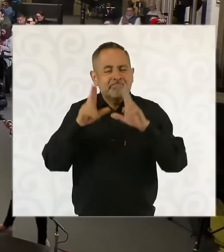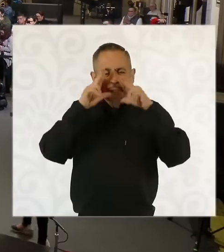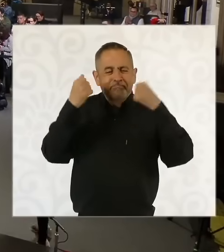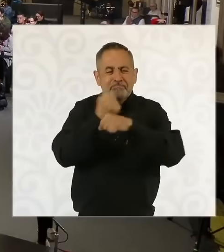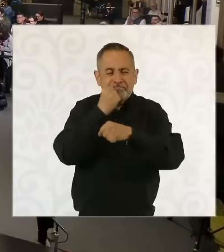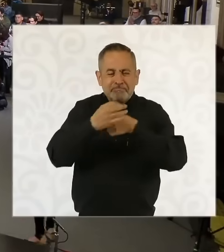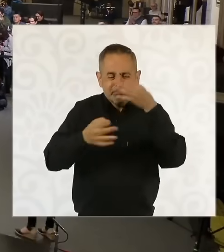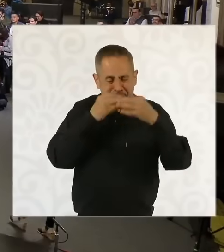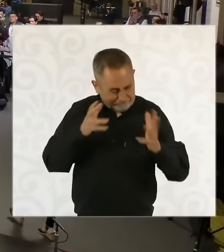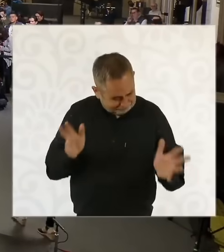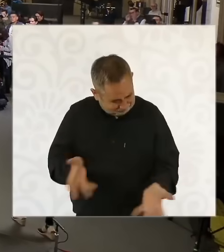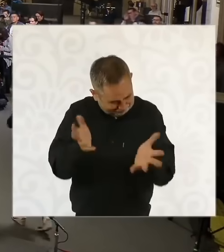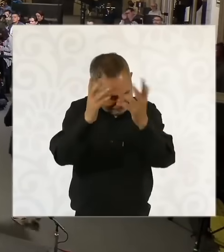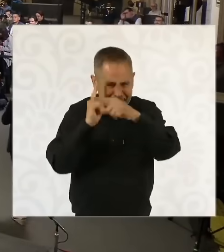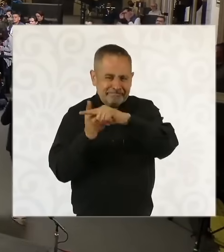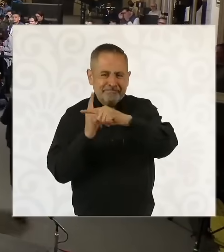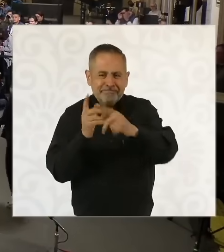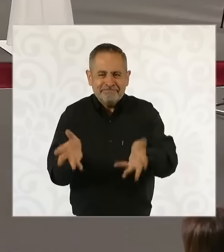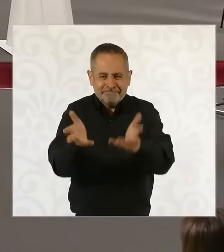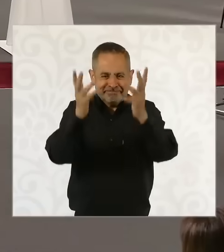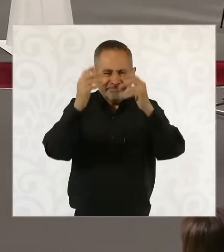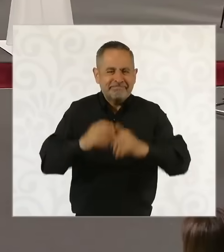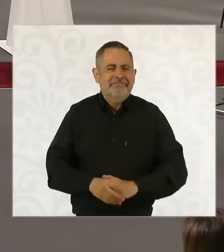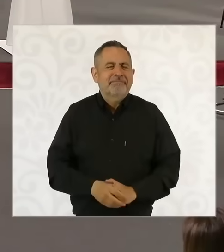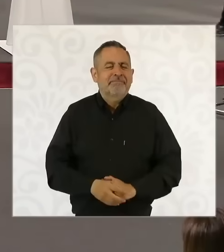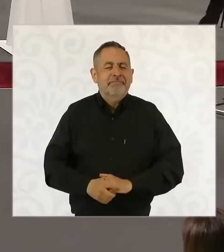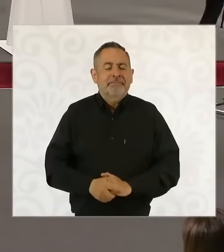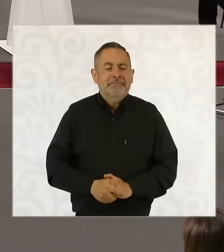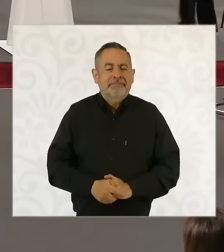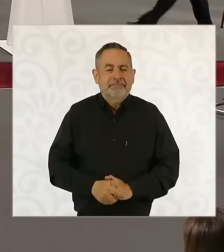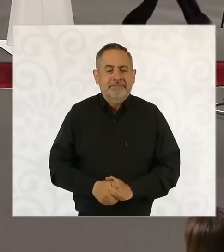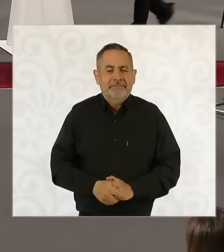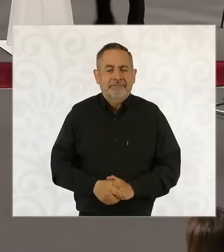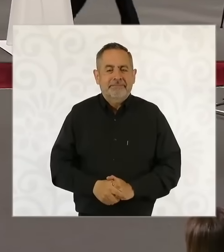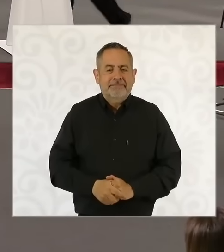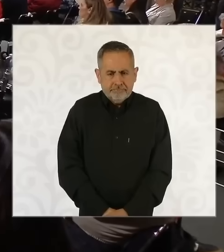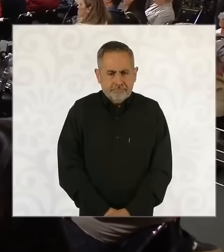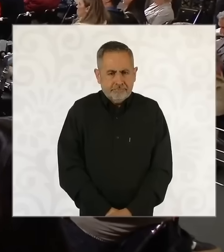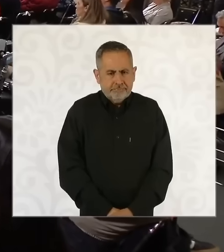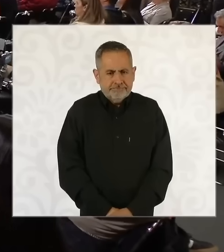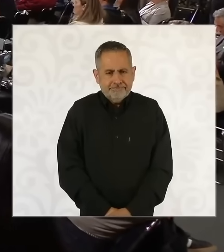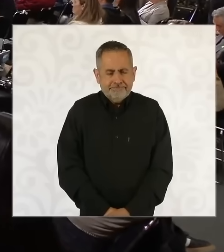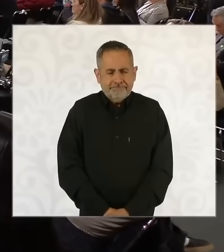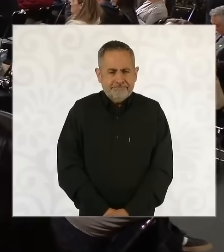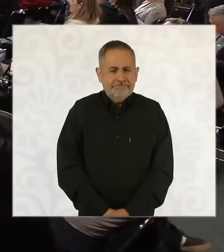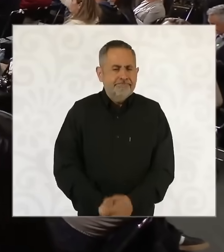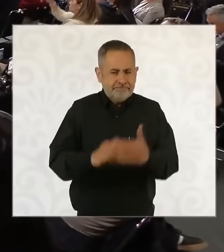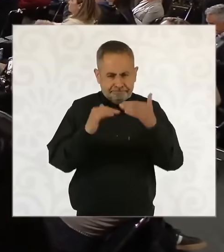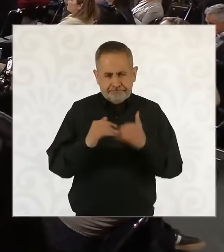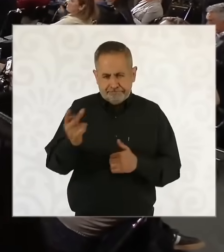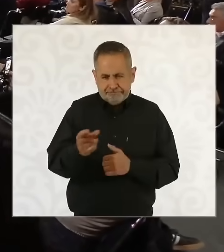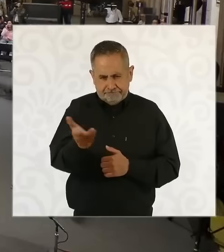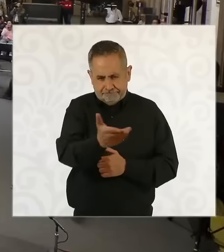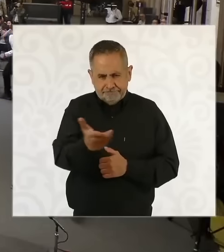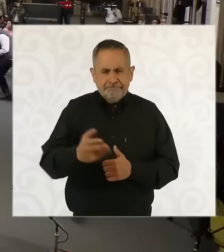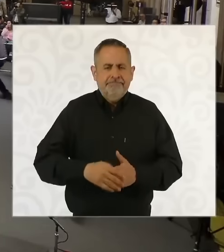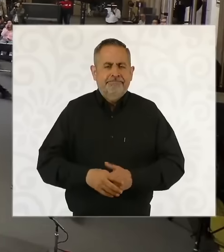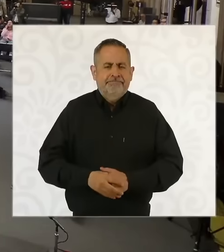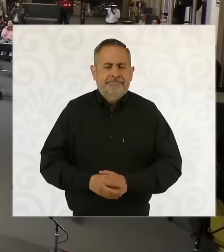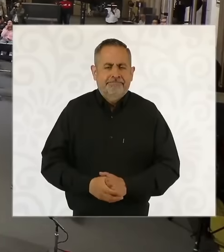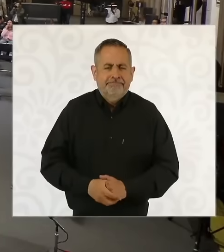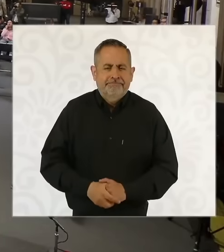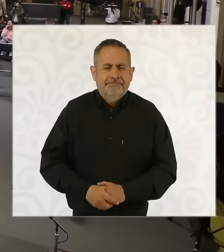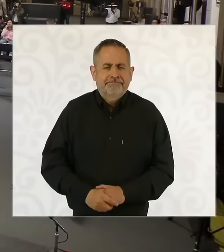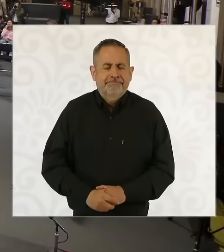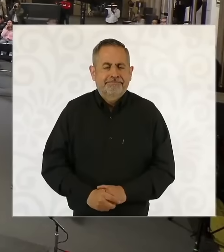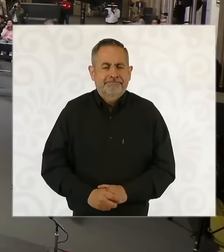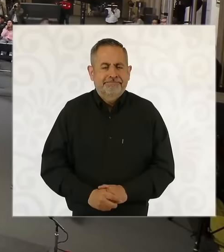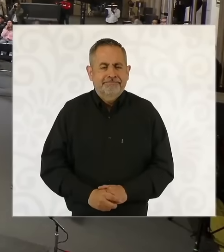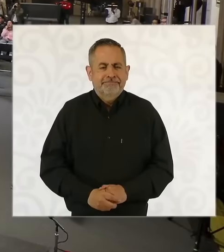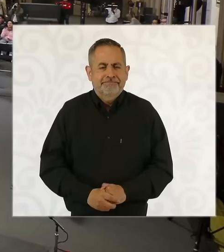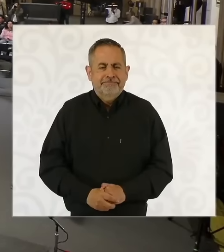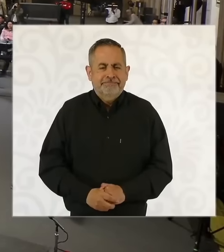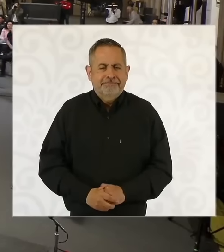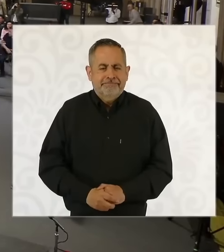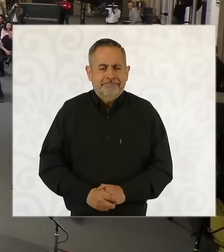Villa claudia gracias vamos por acá a ver